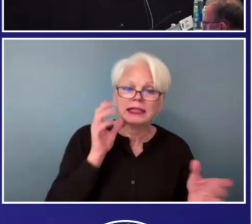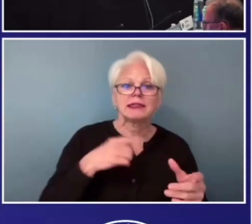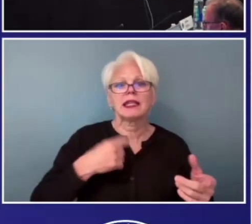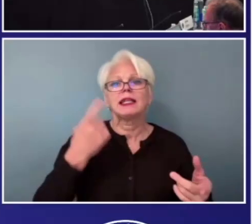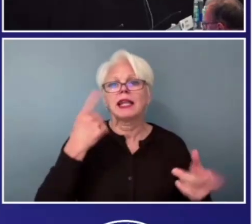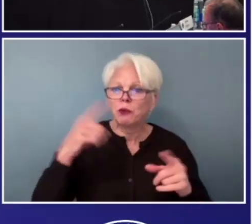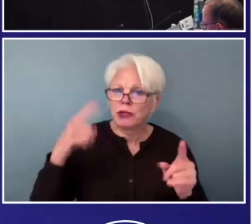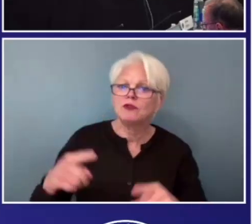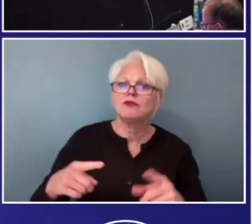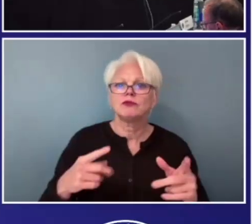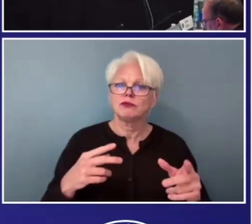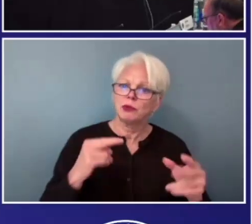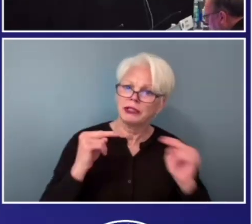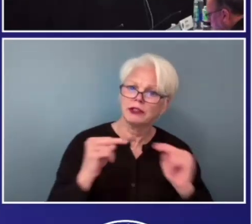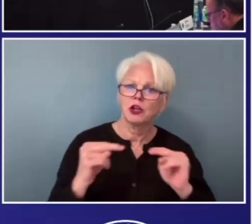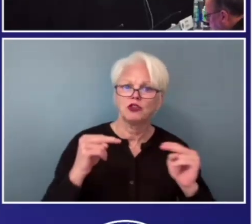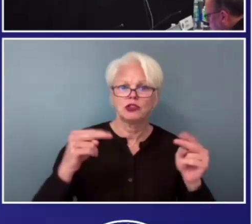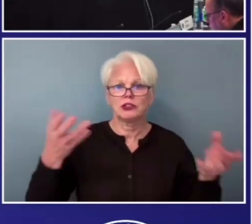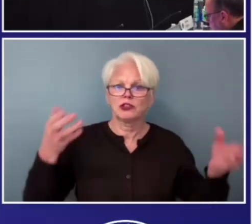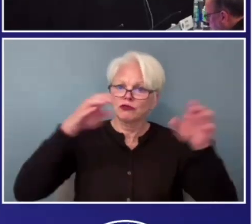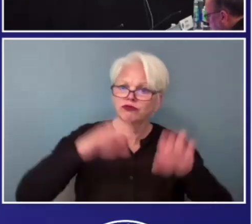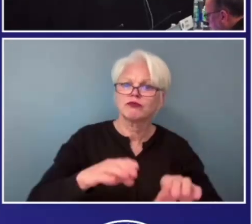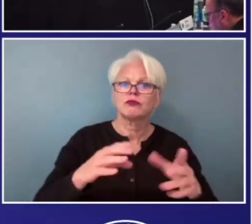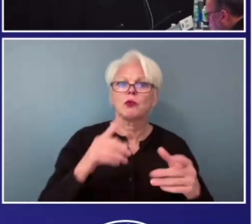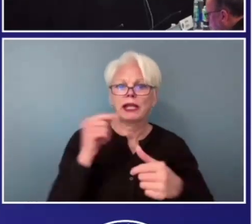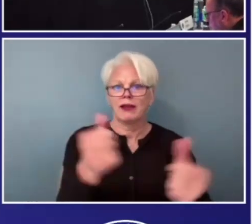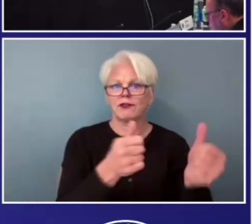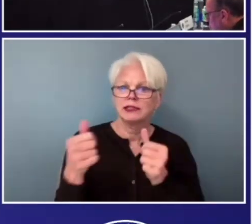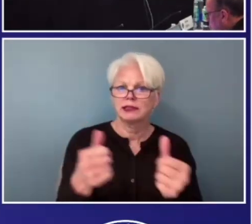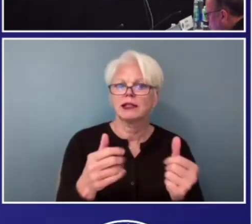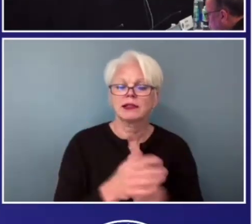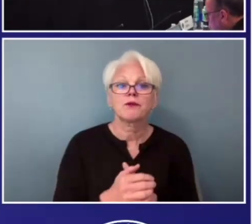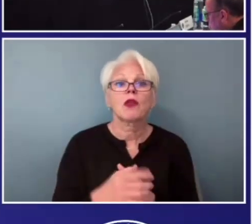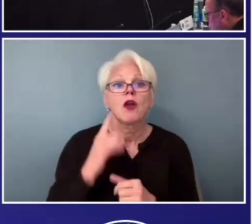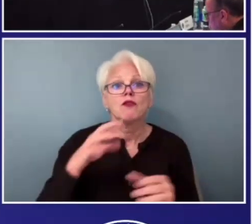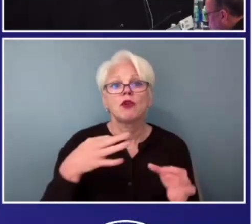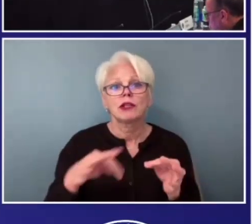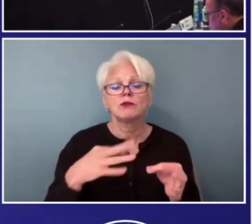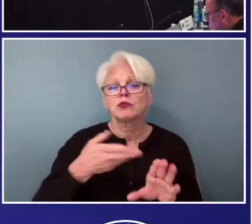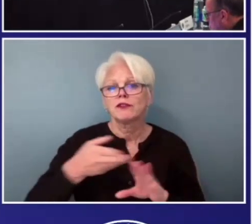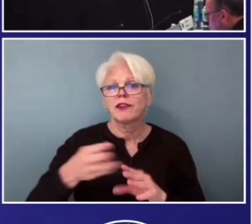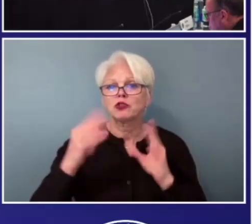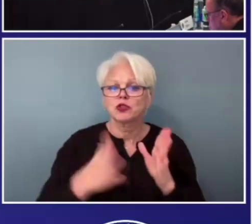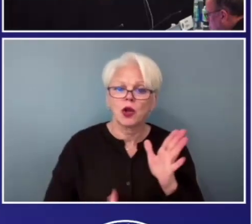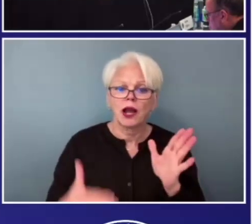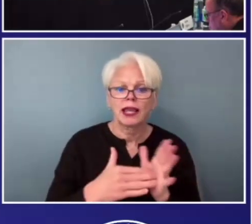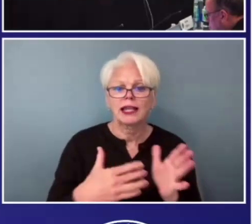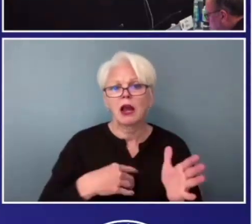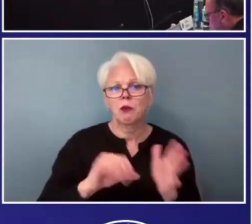committee. On the definition of professional student, again, I want to recognize that it is not a